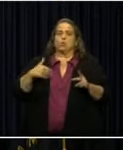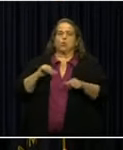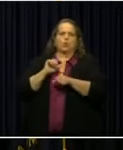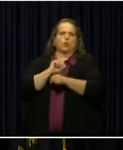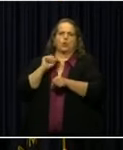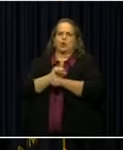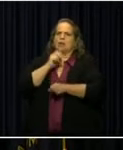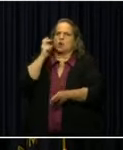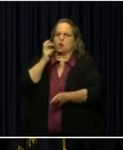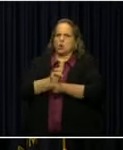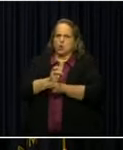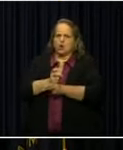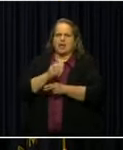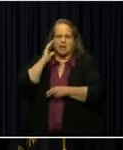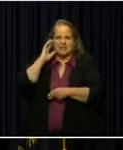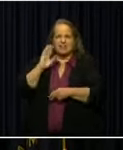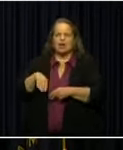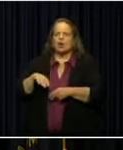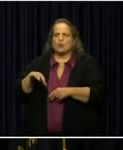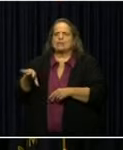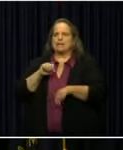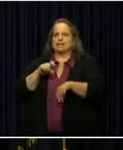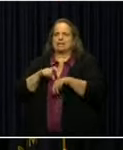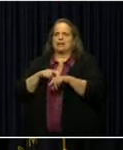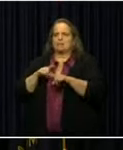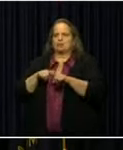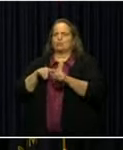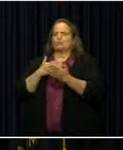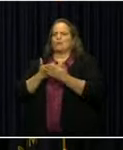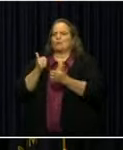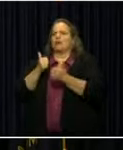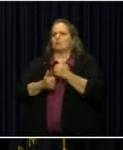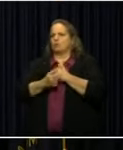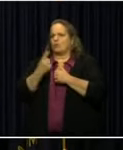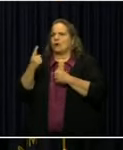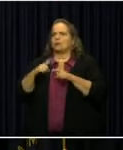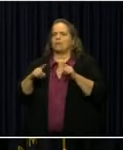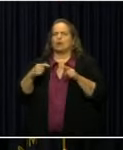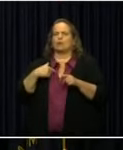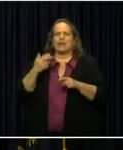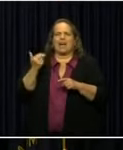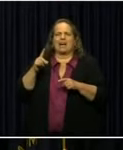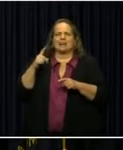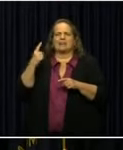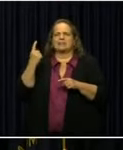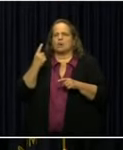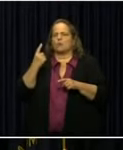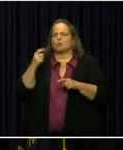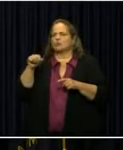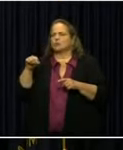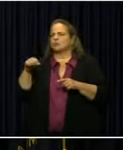WE ALWAYS TALK ABOUT OUR TEN STEPS PLUS ONE. YOU GOT TO FILL OUT YOUR CENSUS!